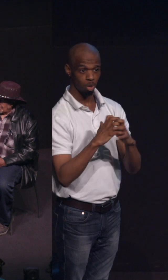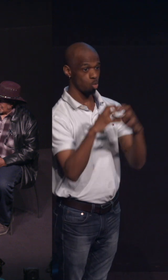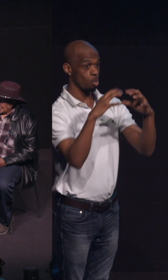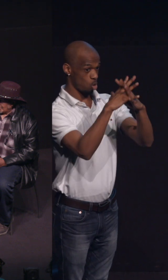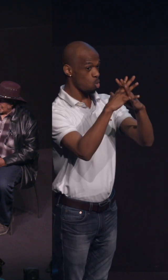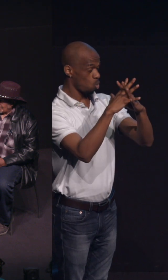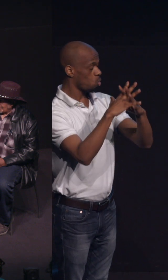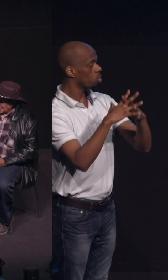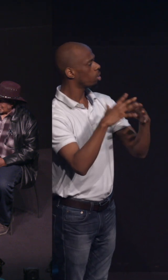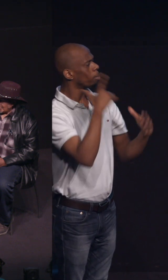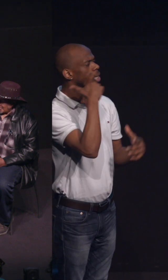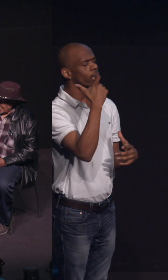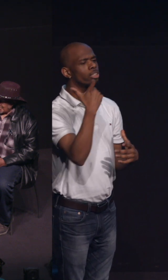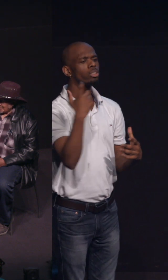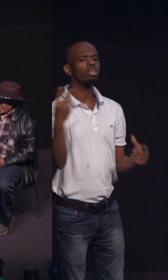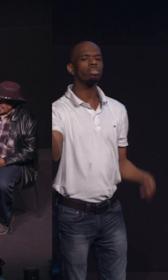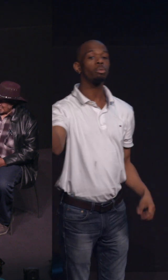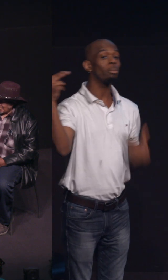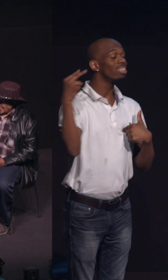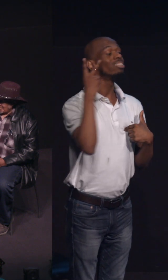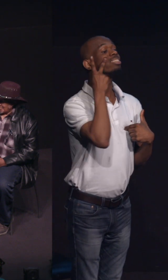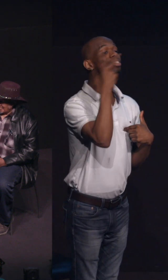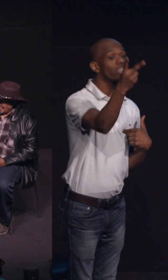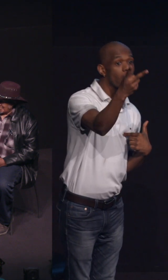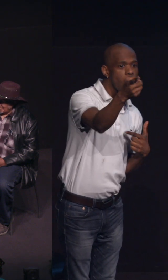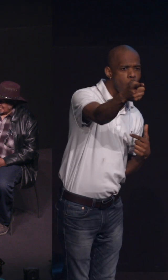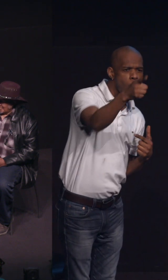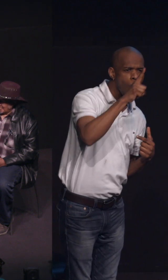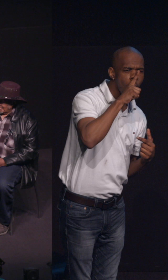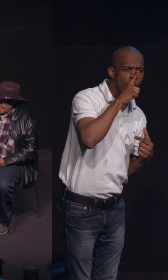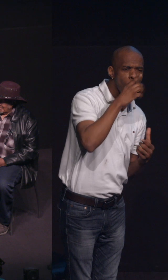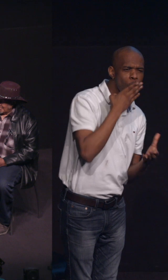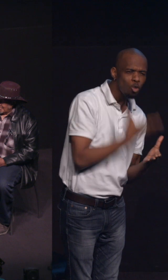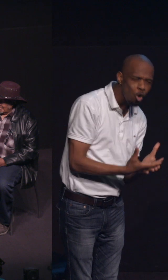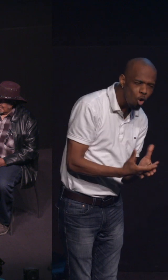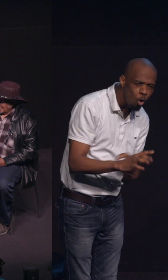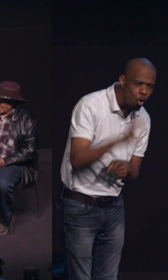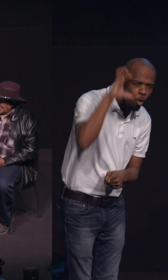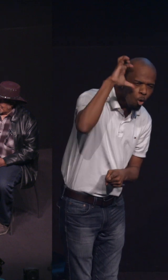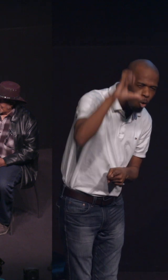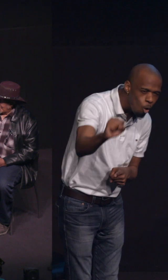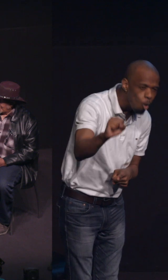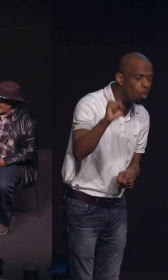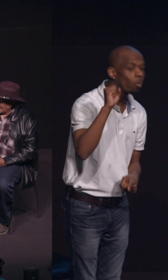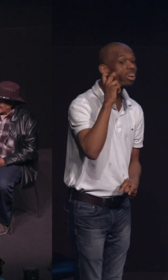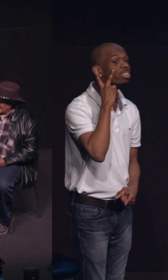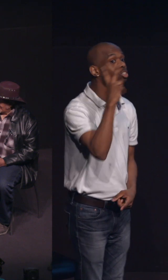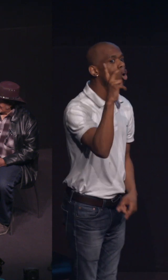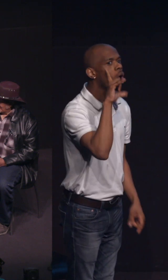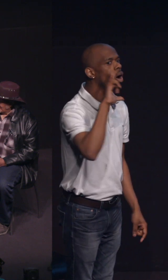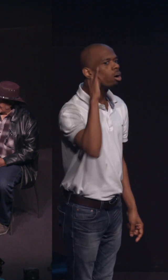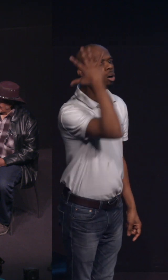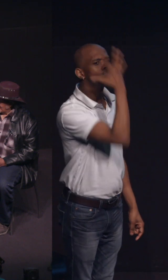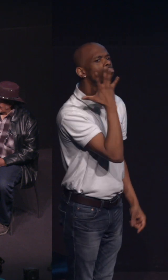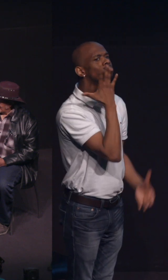you know, they're like, "EARTHseed, Octavia Butler," you like selling-- you're one of the main-- aren't you one of the, like,